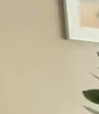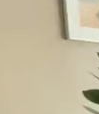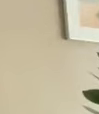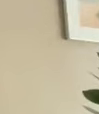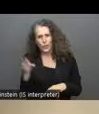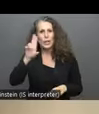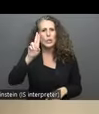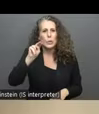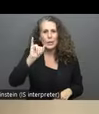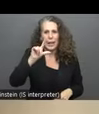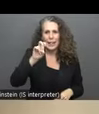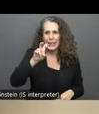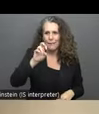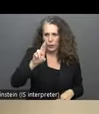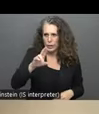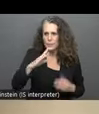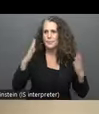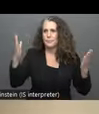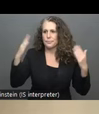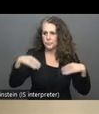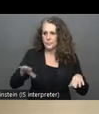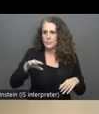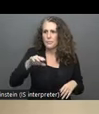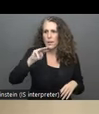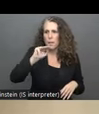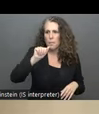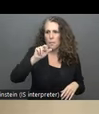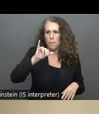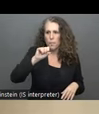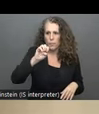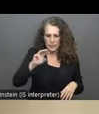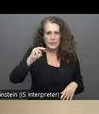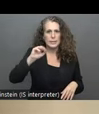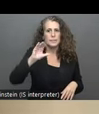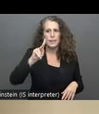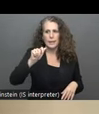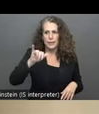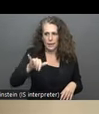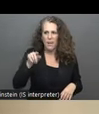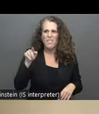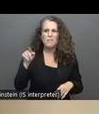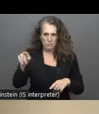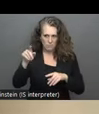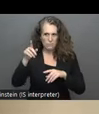response at formation, a roadmap for 14:45:58 the decision and Maskey direct systematic